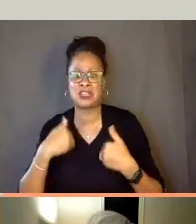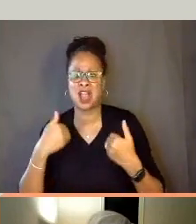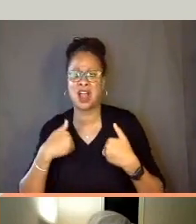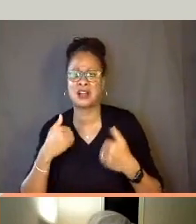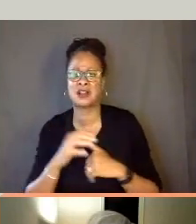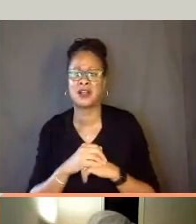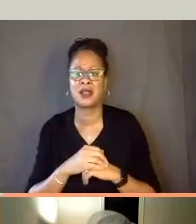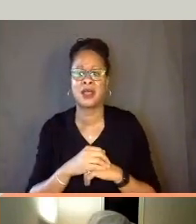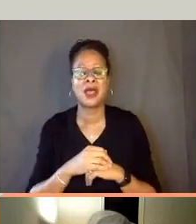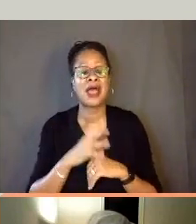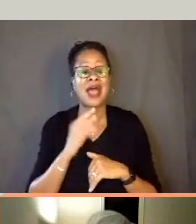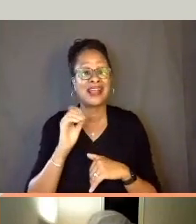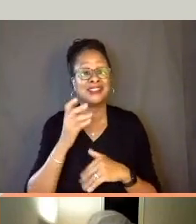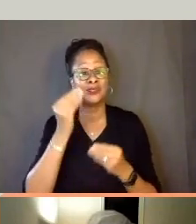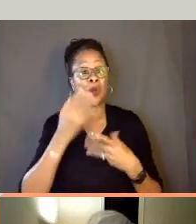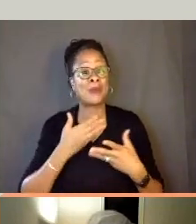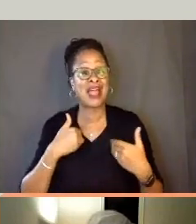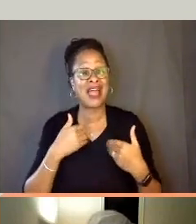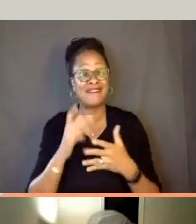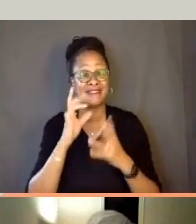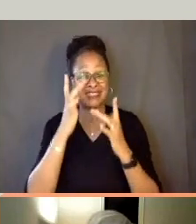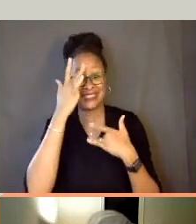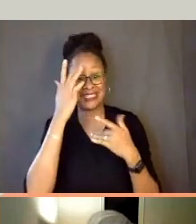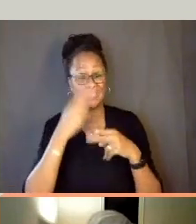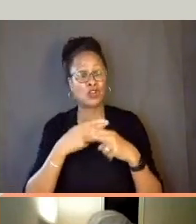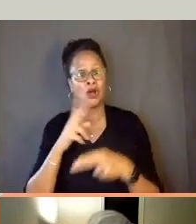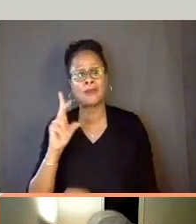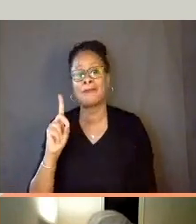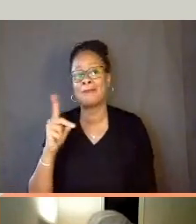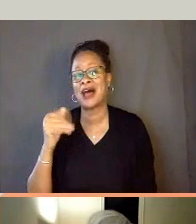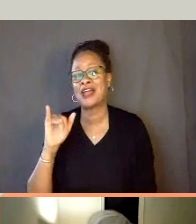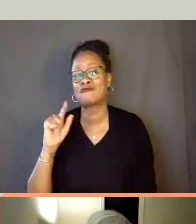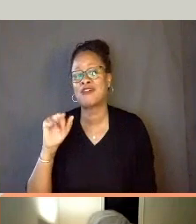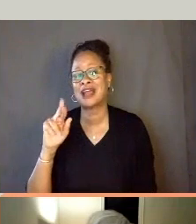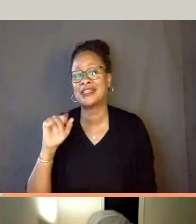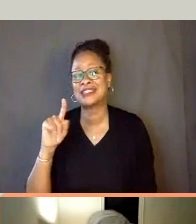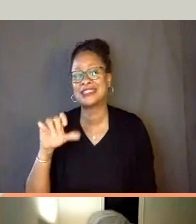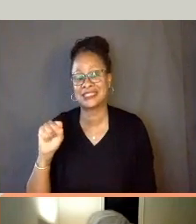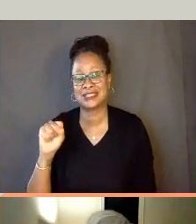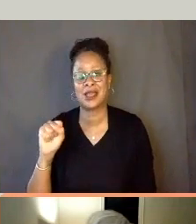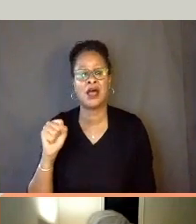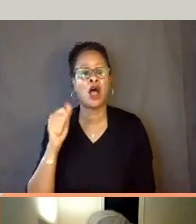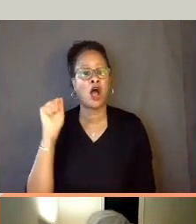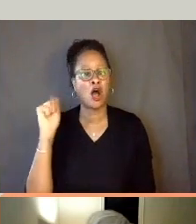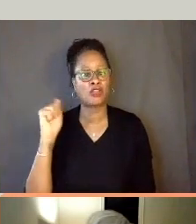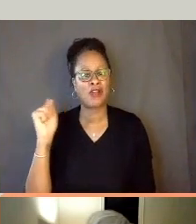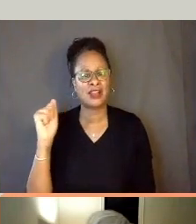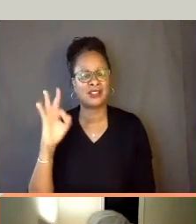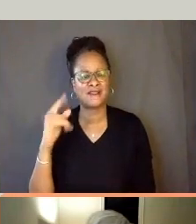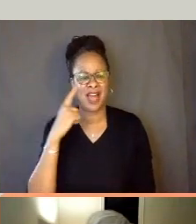He told me that I had a disease called iritis-- arthritis of the eye.